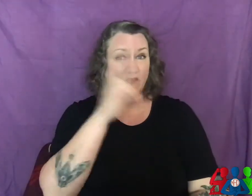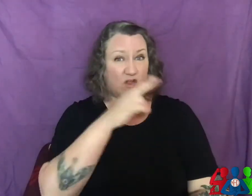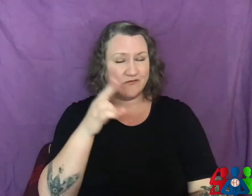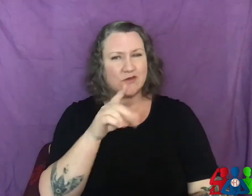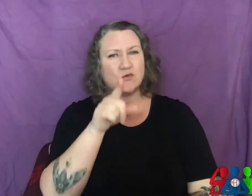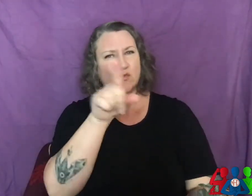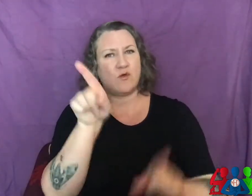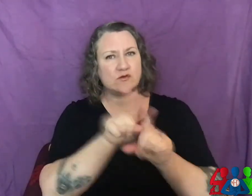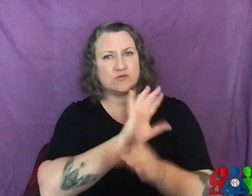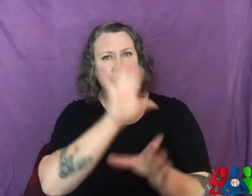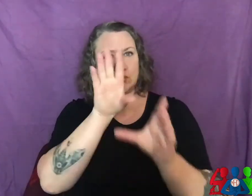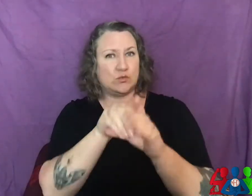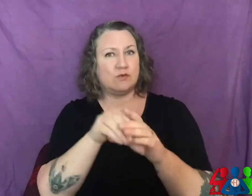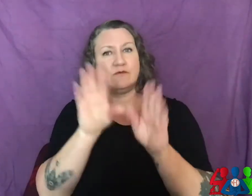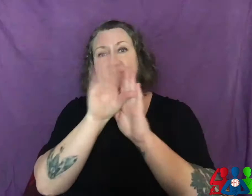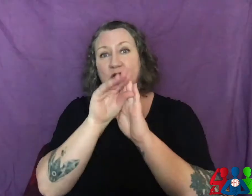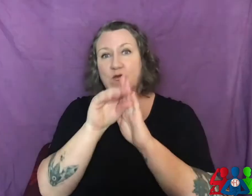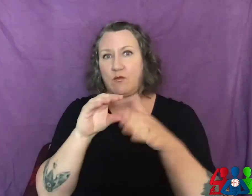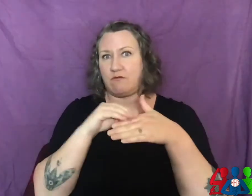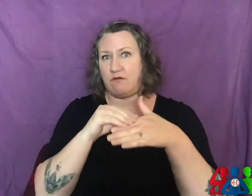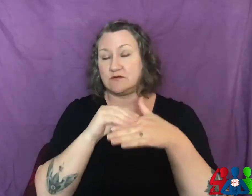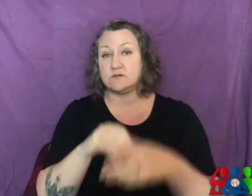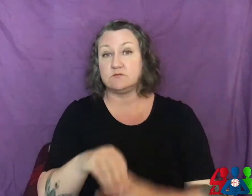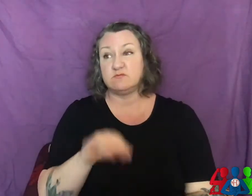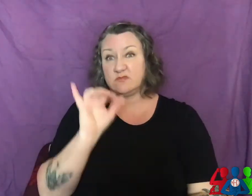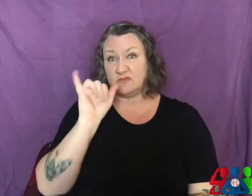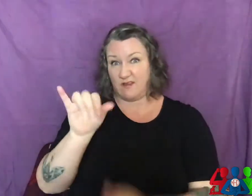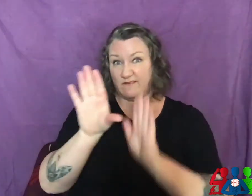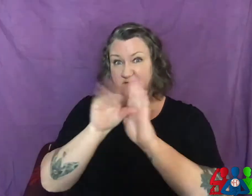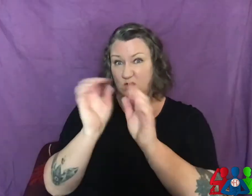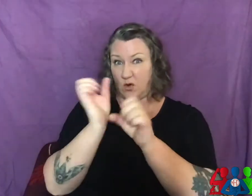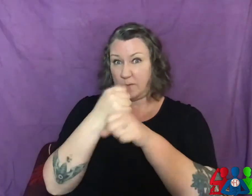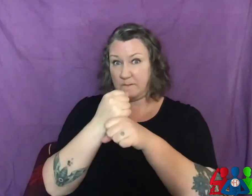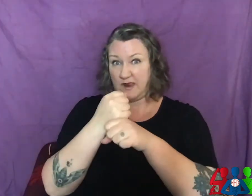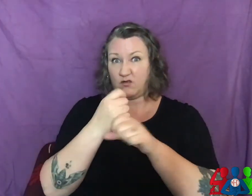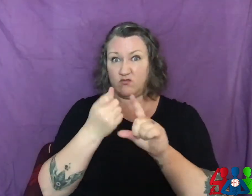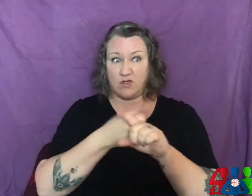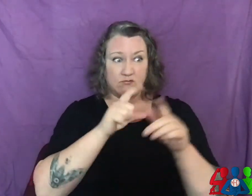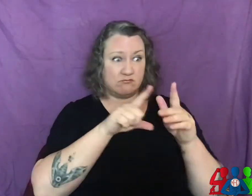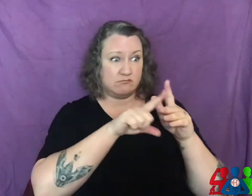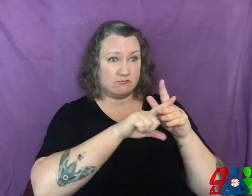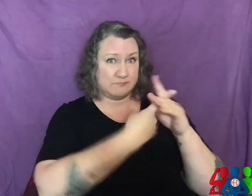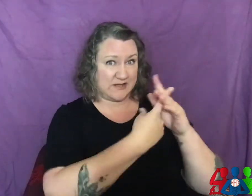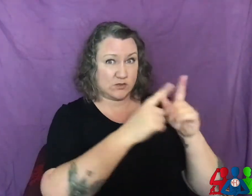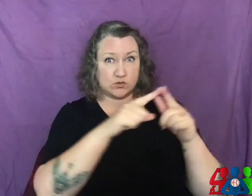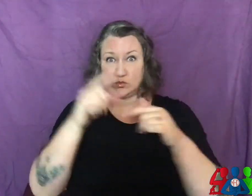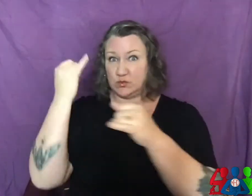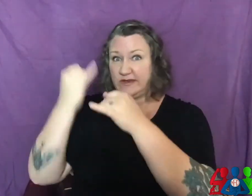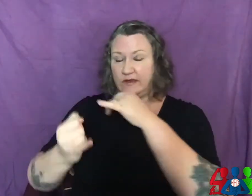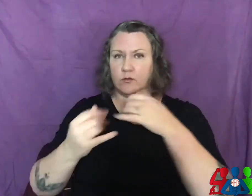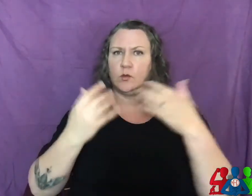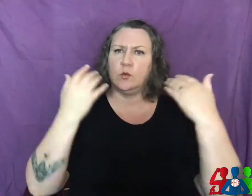for face-to-face learning. With deaf and hard-of-hearing students, it's important that